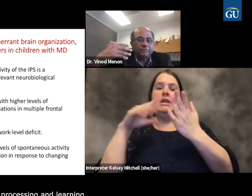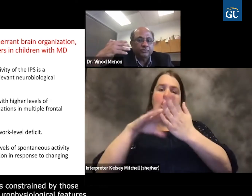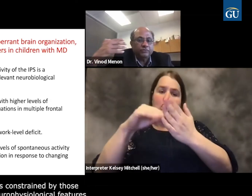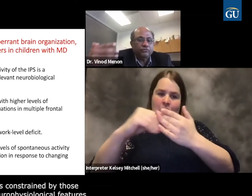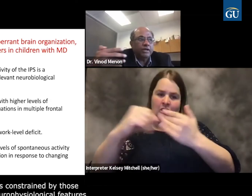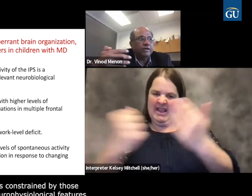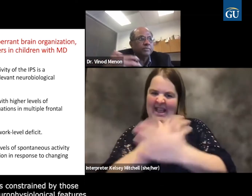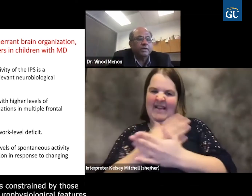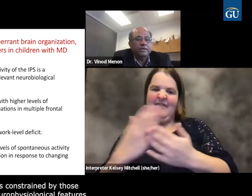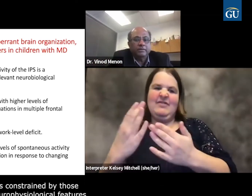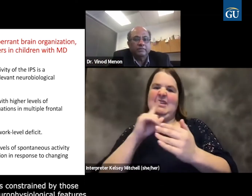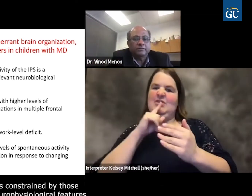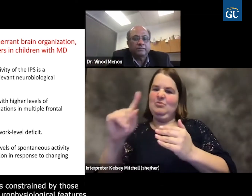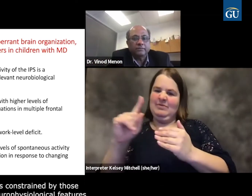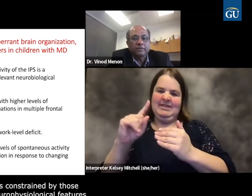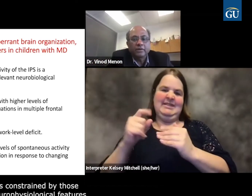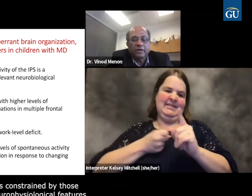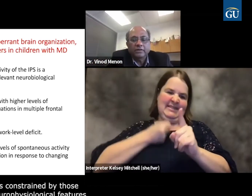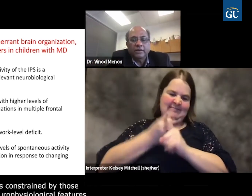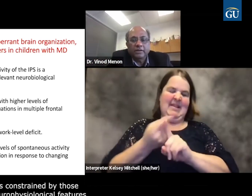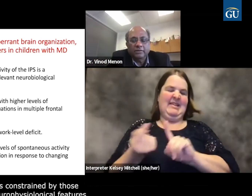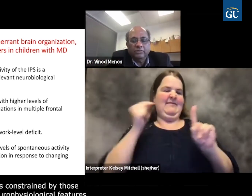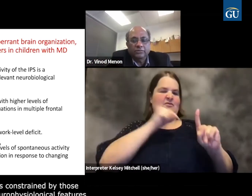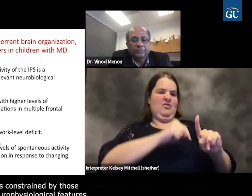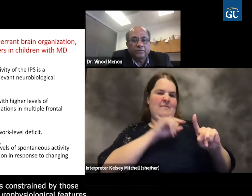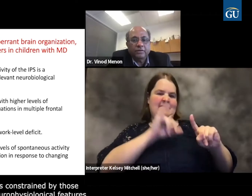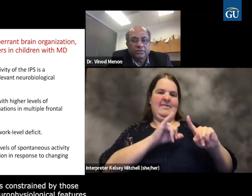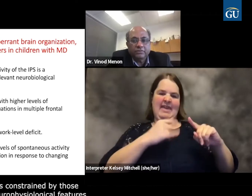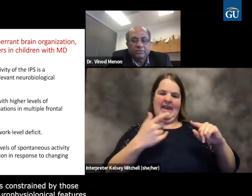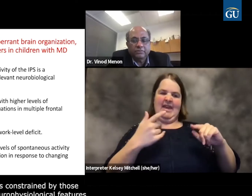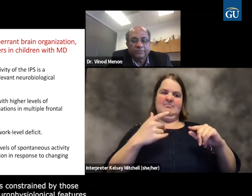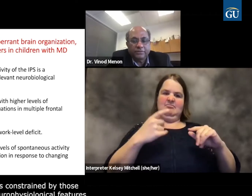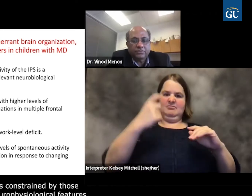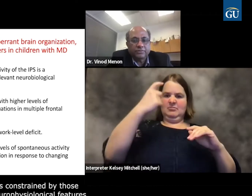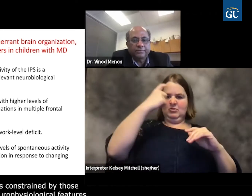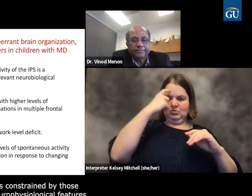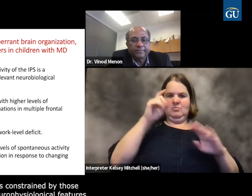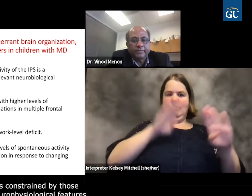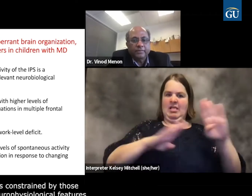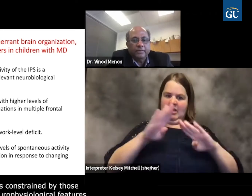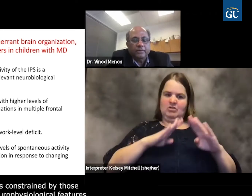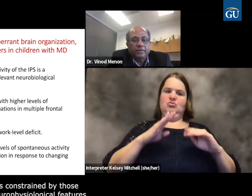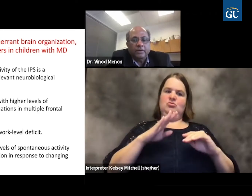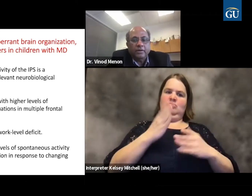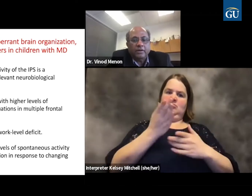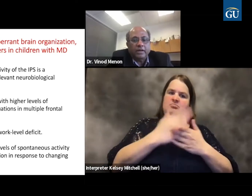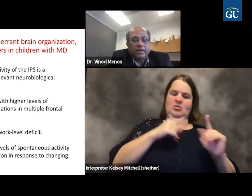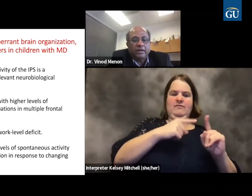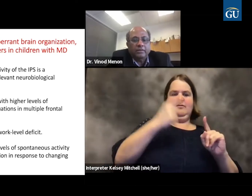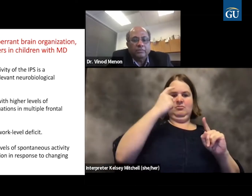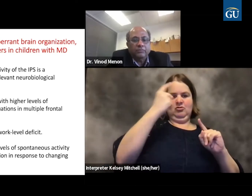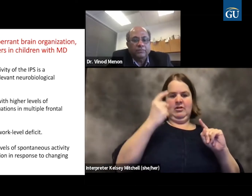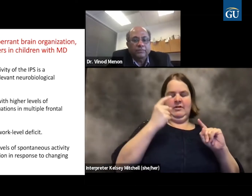are perhaps constrained by this